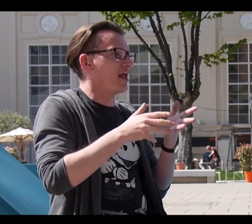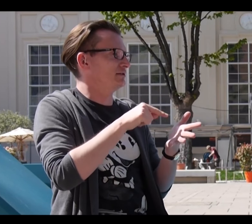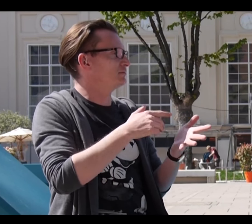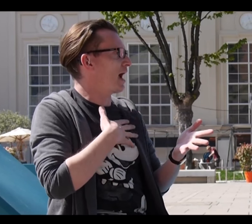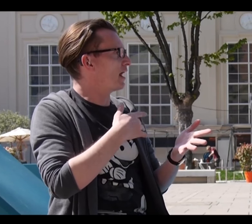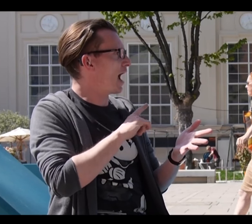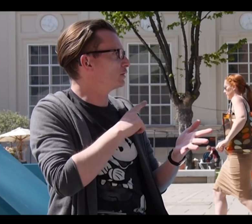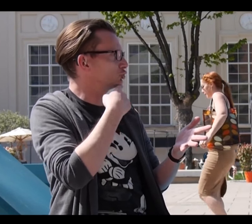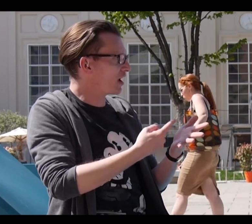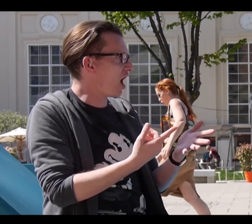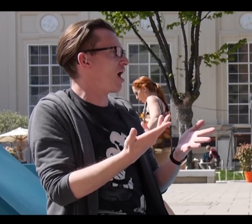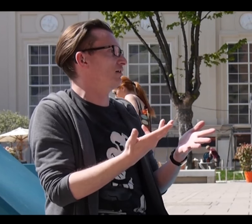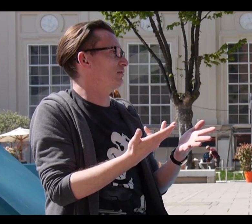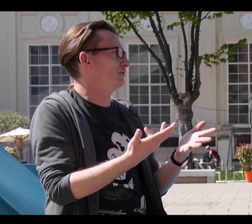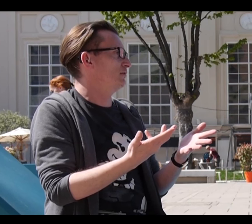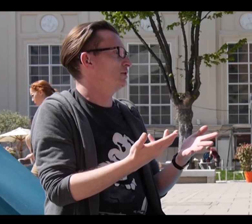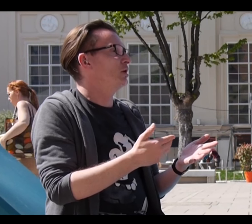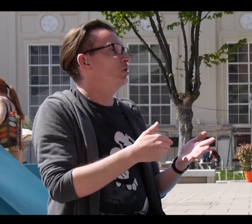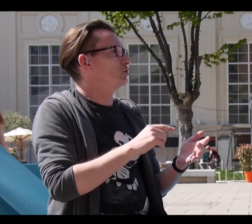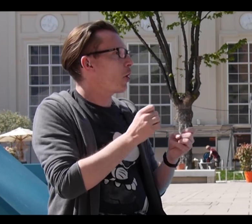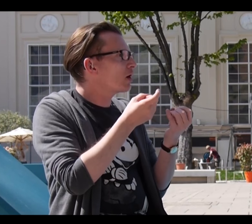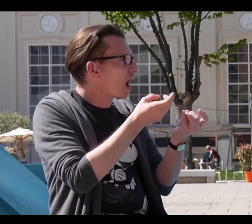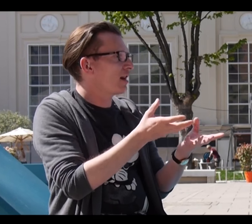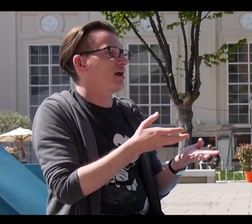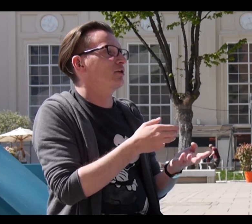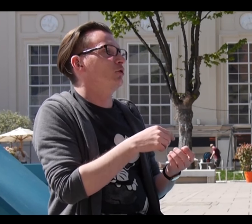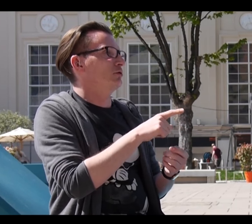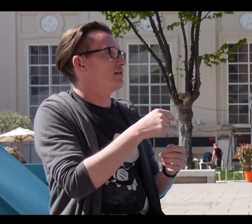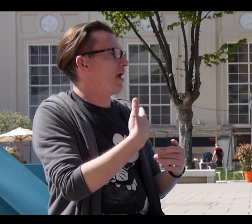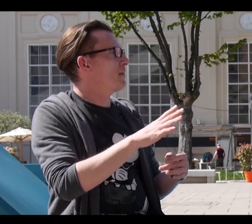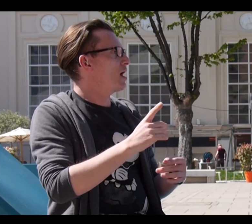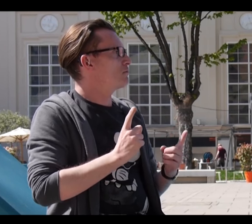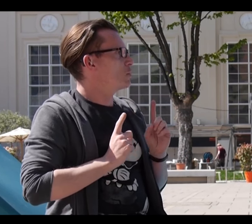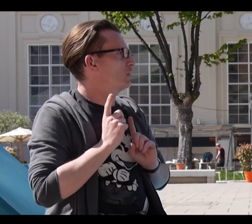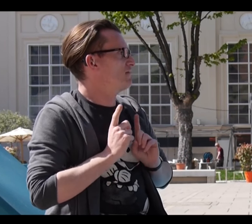I told them, that sign language is my native language.